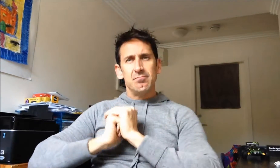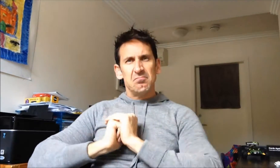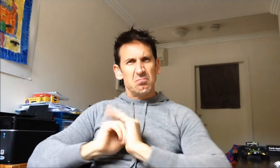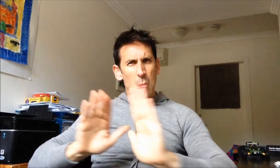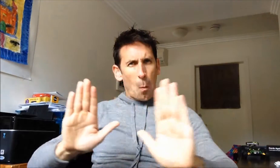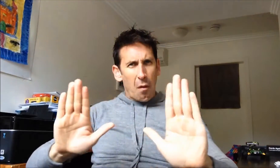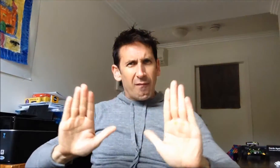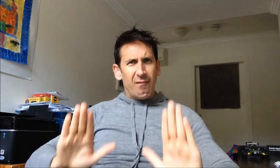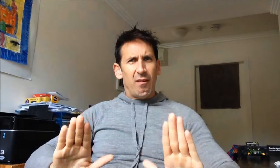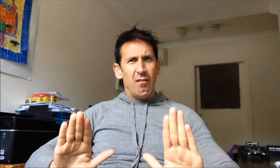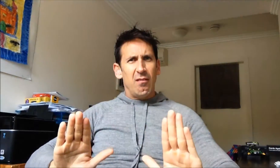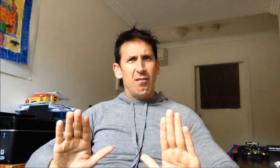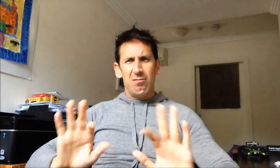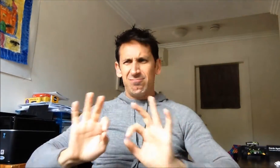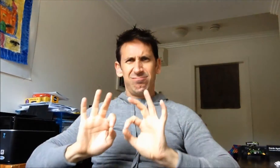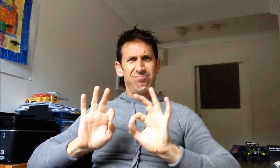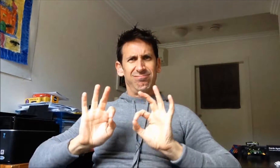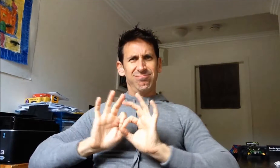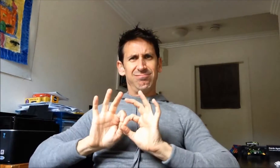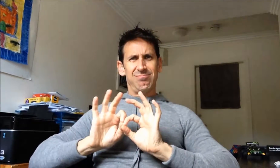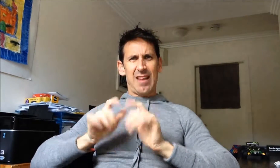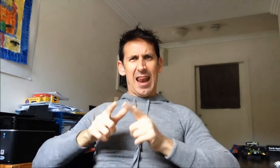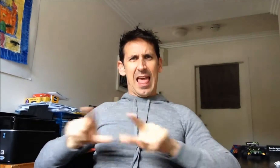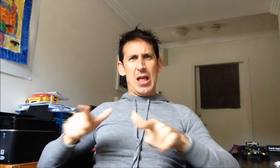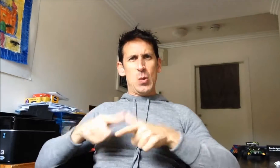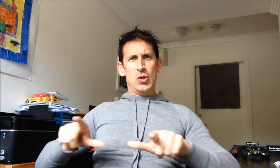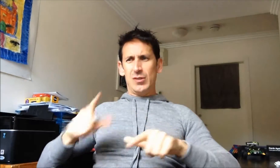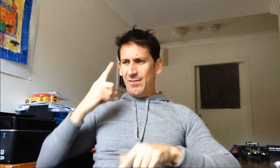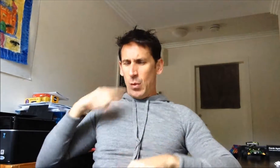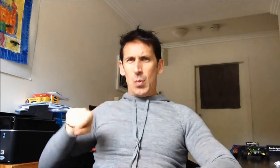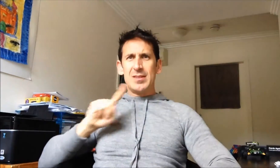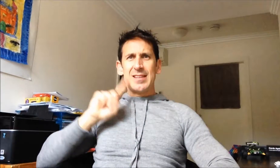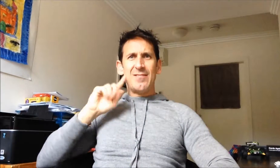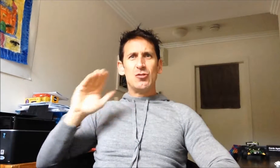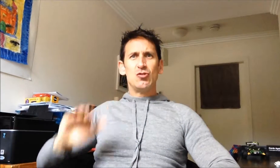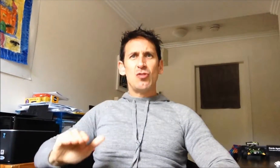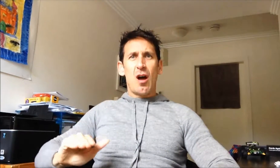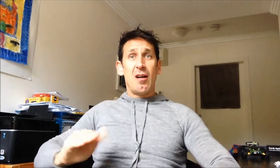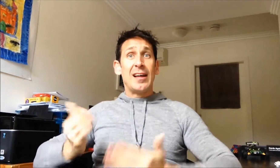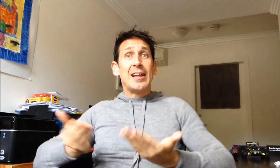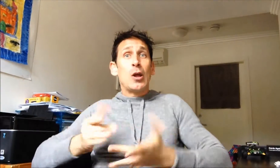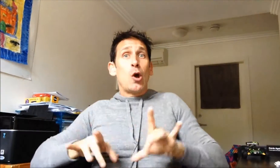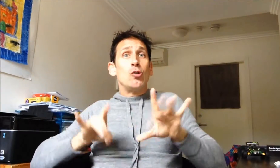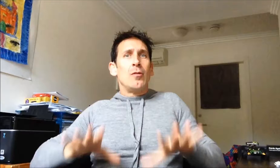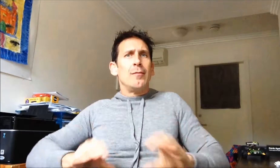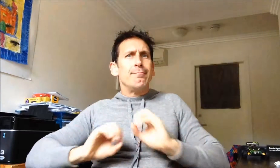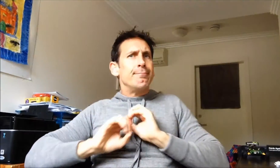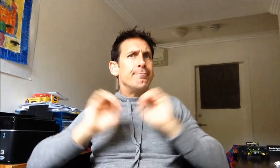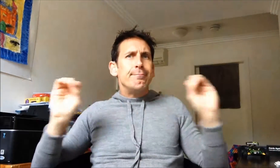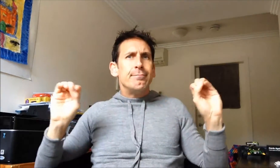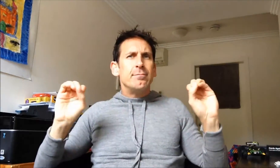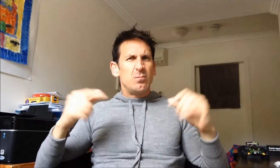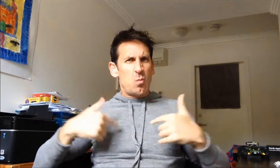This is just wonderful. What is important there is language development for the deaf child. Whereas here in Australia, we do not have anything like that program.